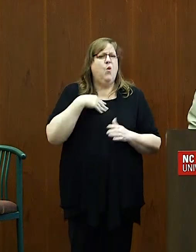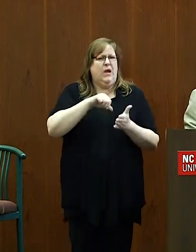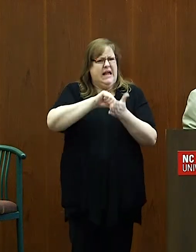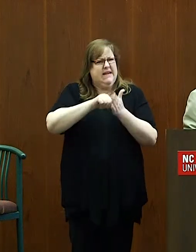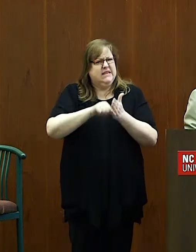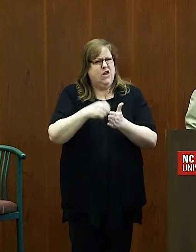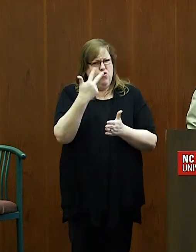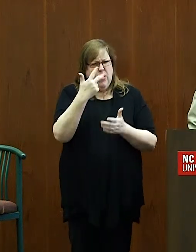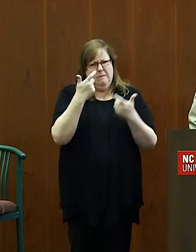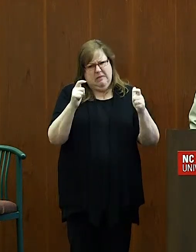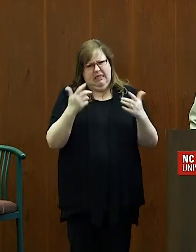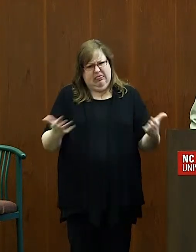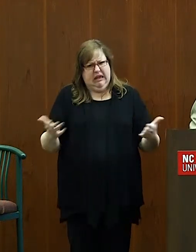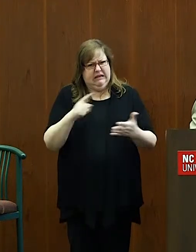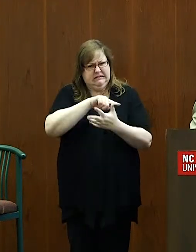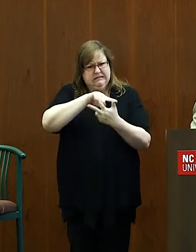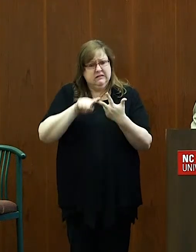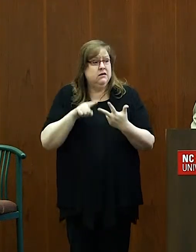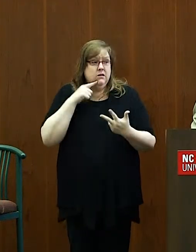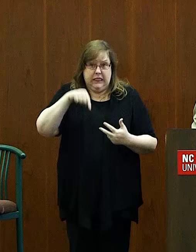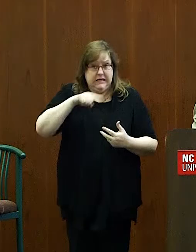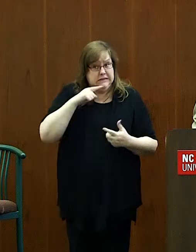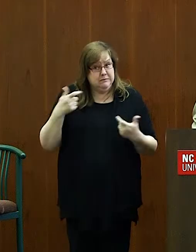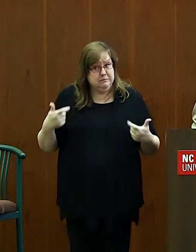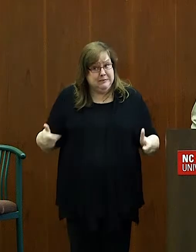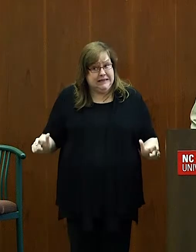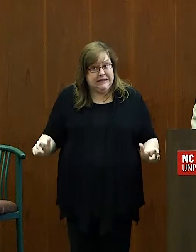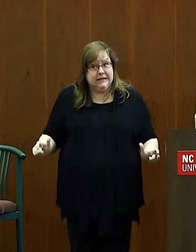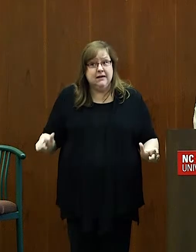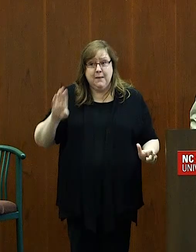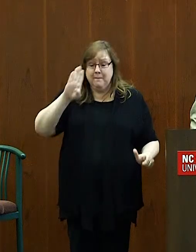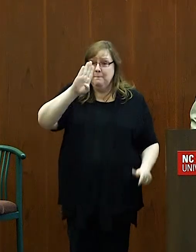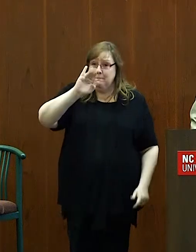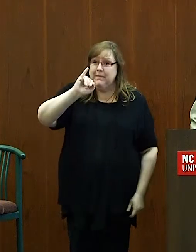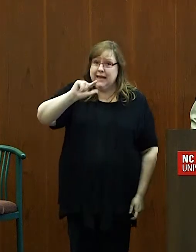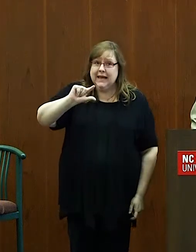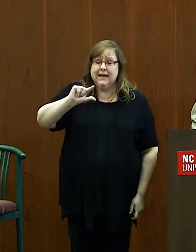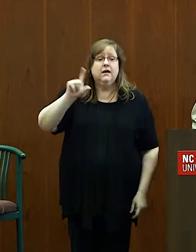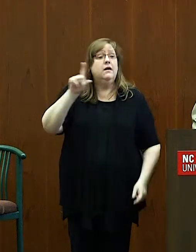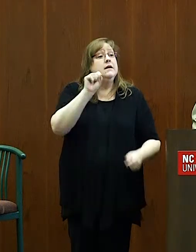things, right? This is big. This is big. Secretary Cohen said it's one of the